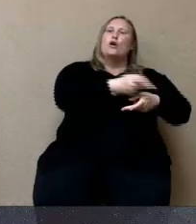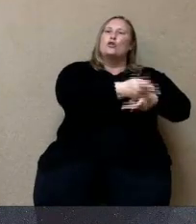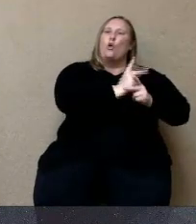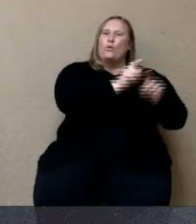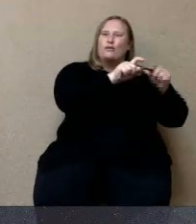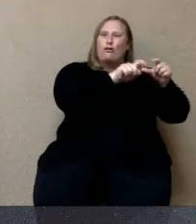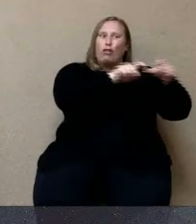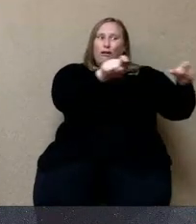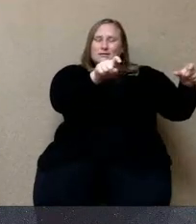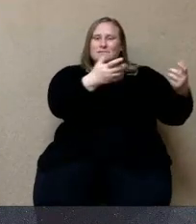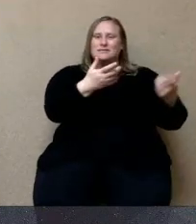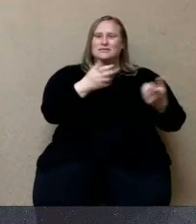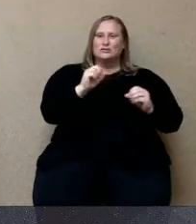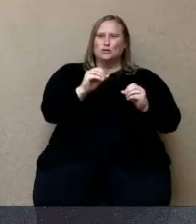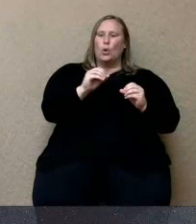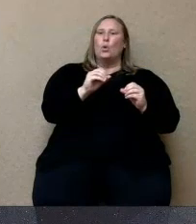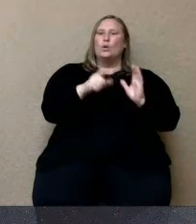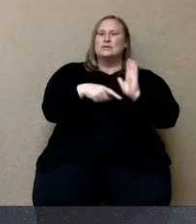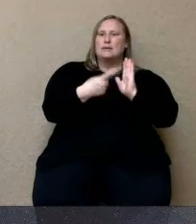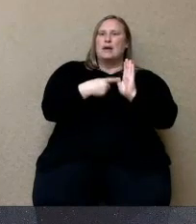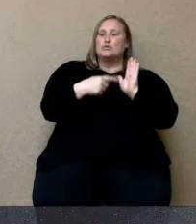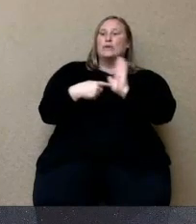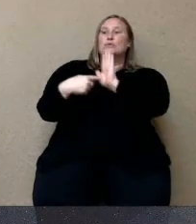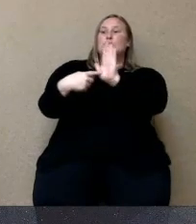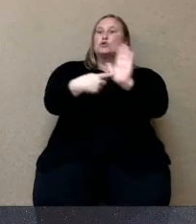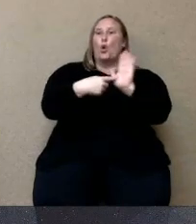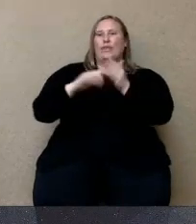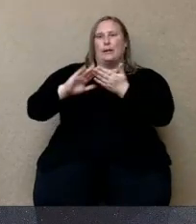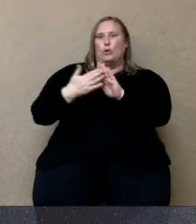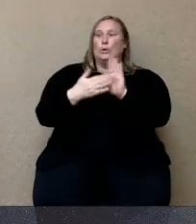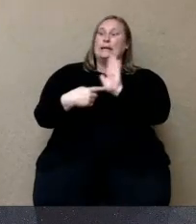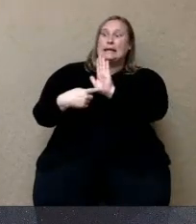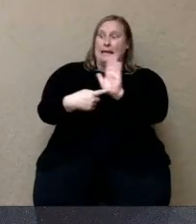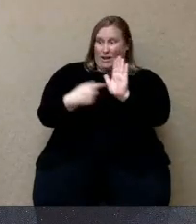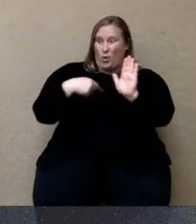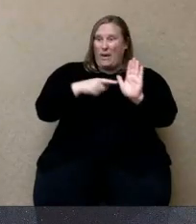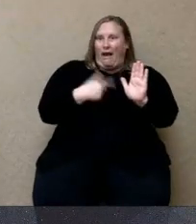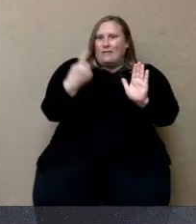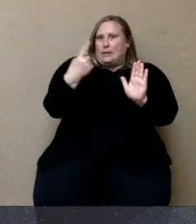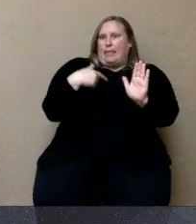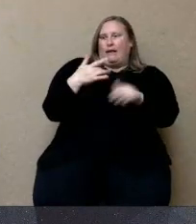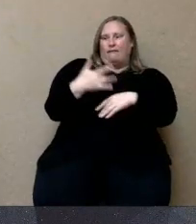see it when we're out in the community with those devices. That's a great point. The other thing I'll tell you guys, too, is that the